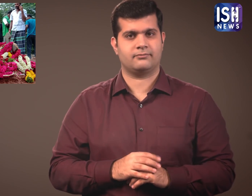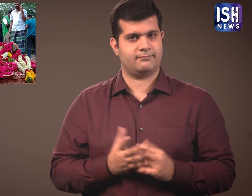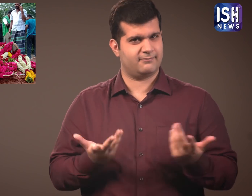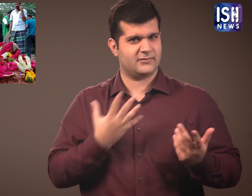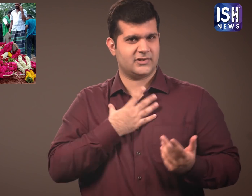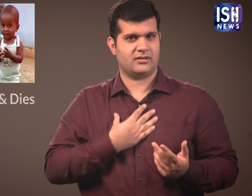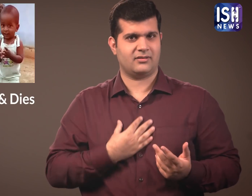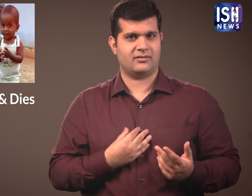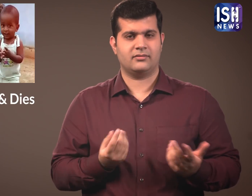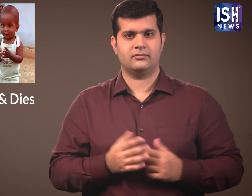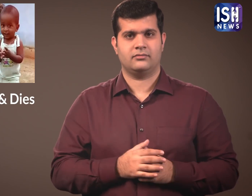How sad.